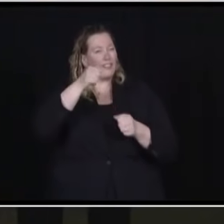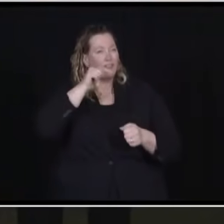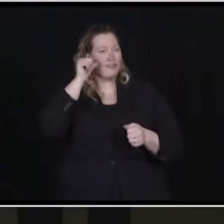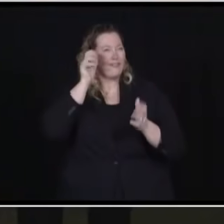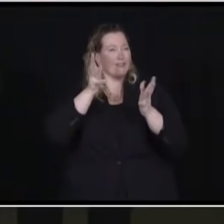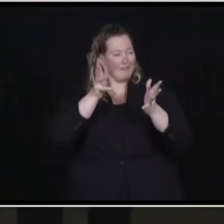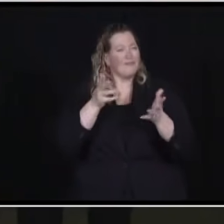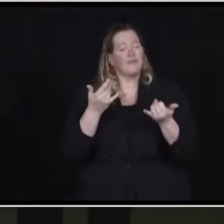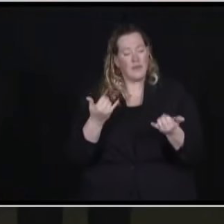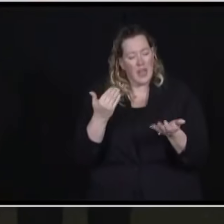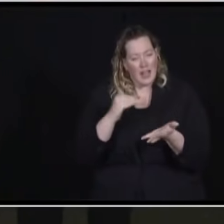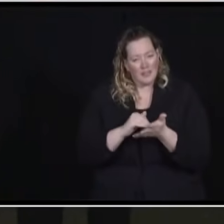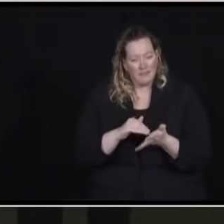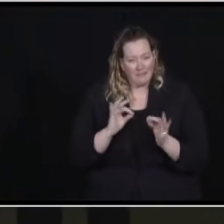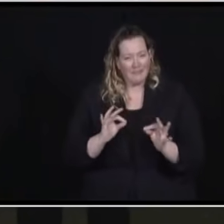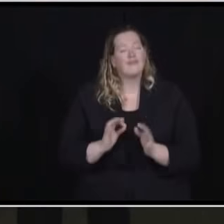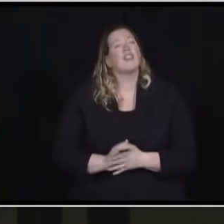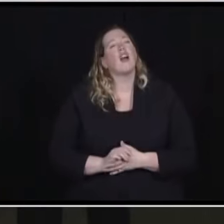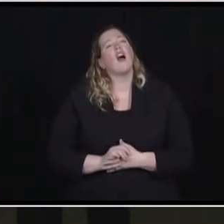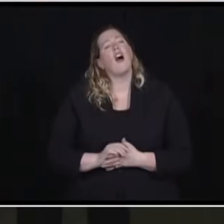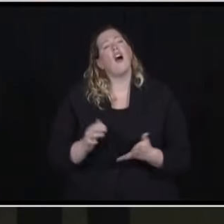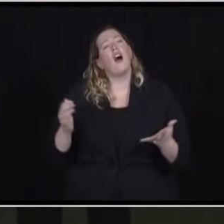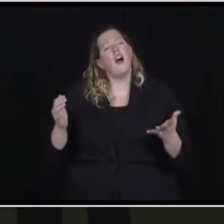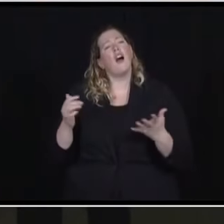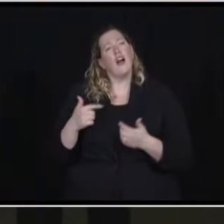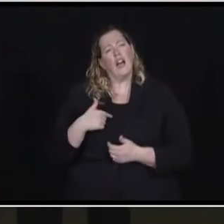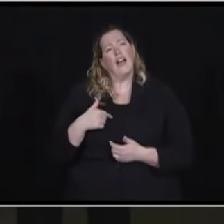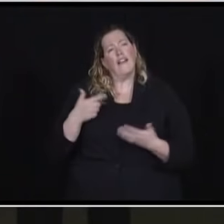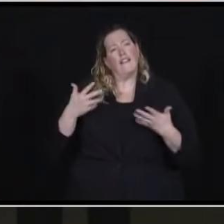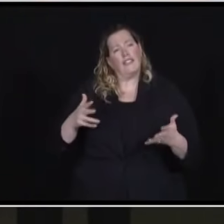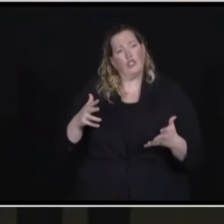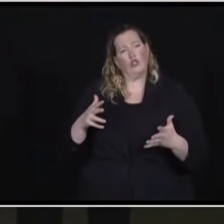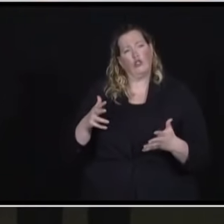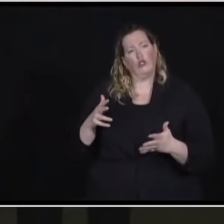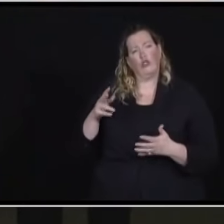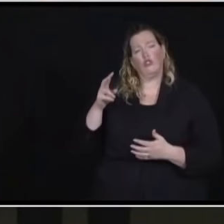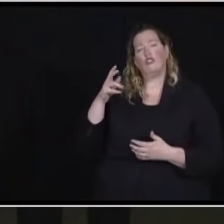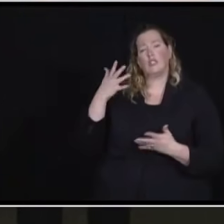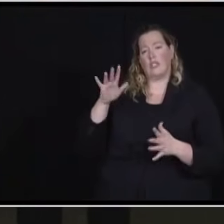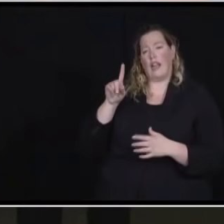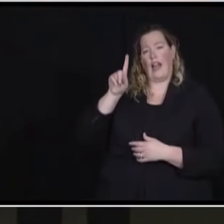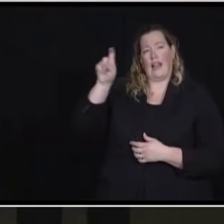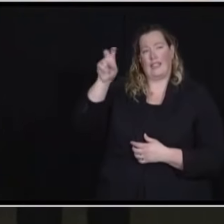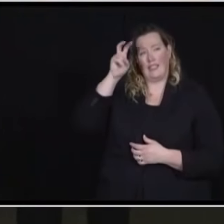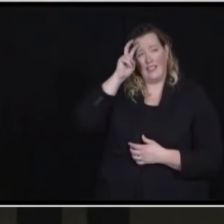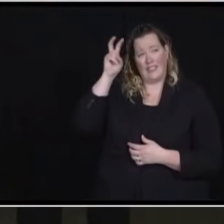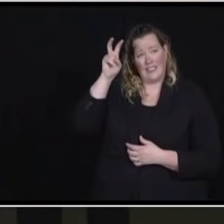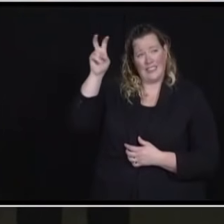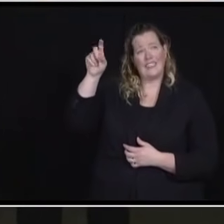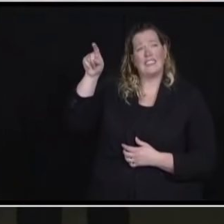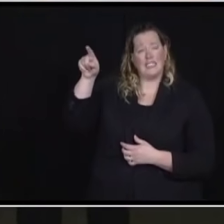who was in Afghanistan, I was the commander of the International Security assistance Force is there